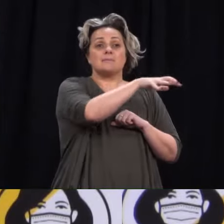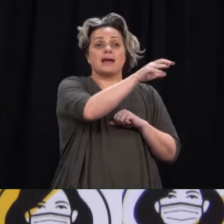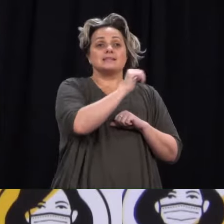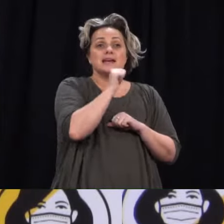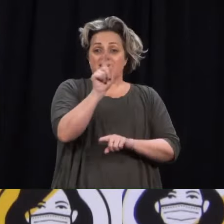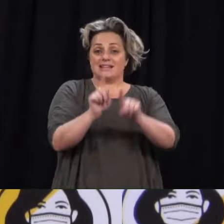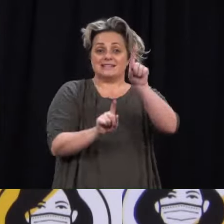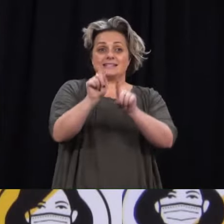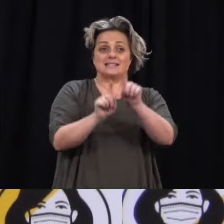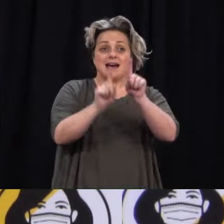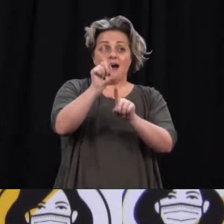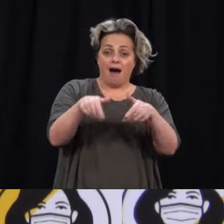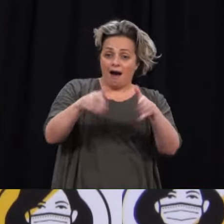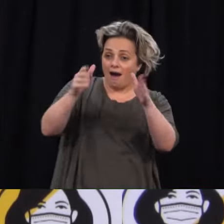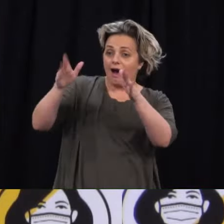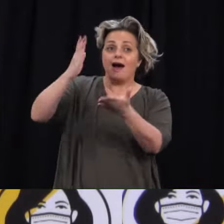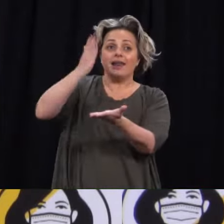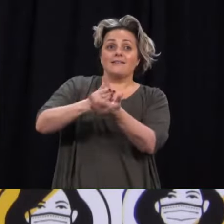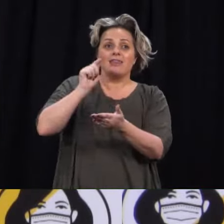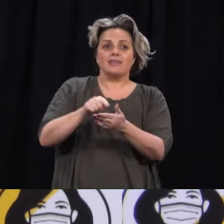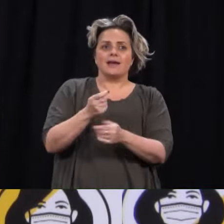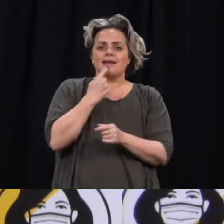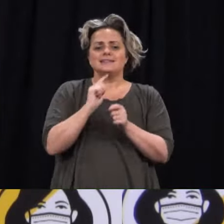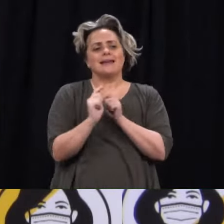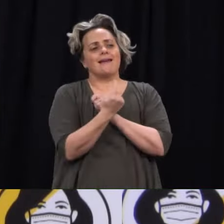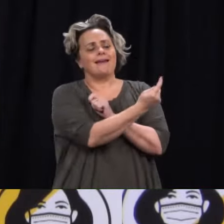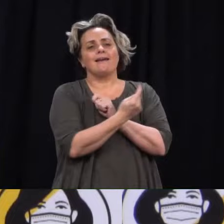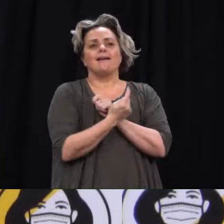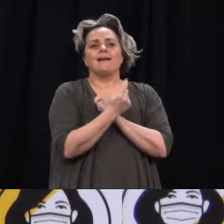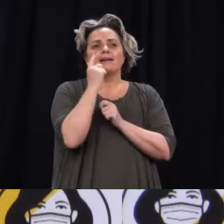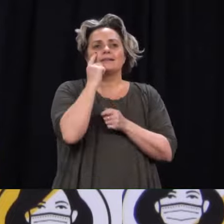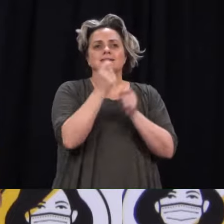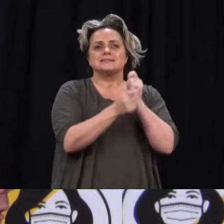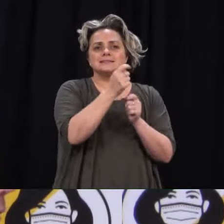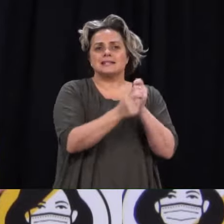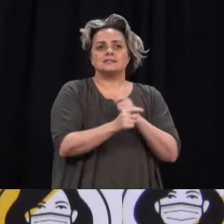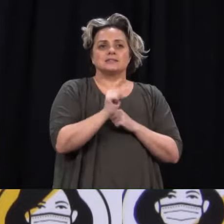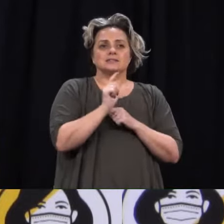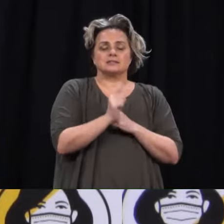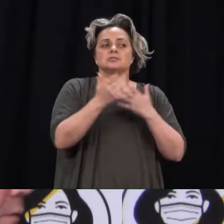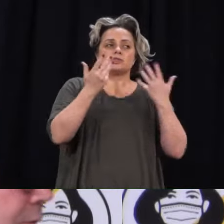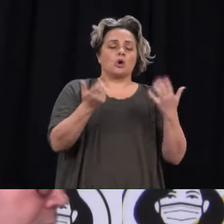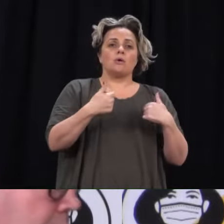I'm confident that the people people running the centre will be taking appropriate